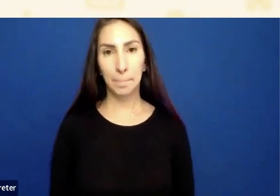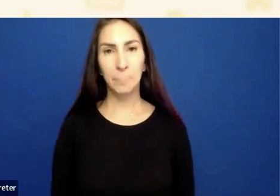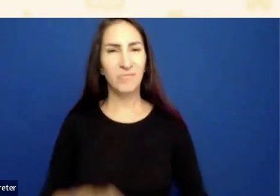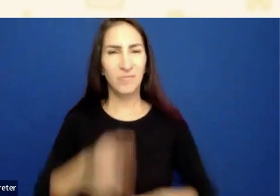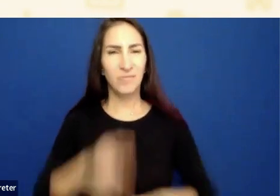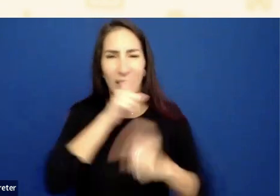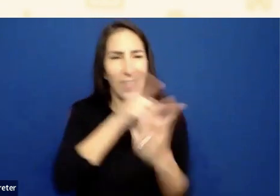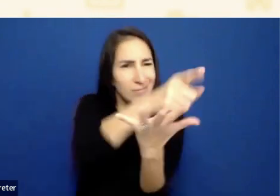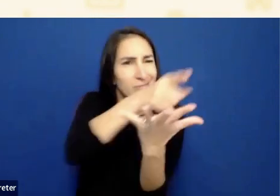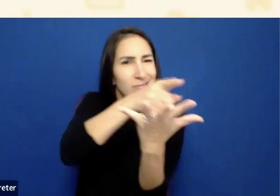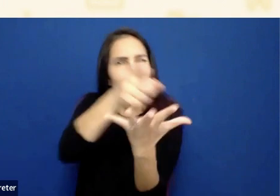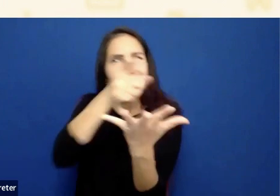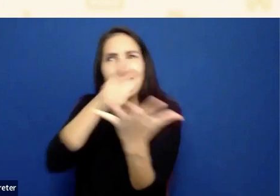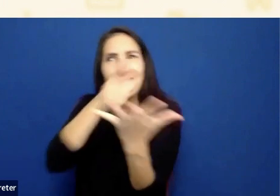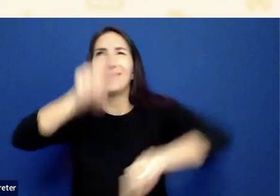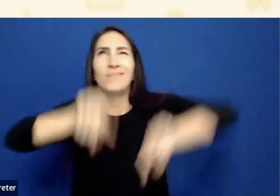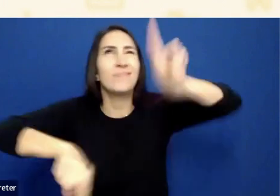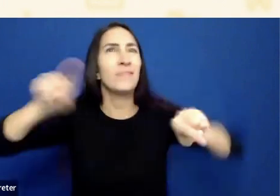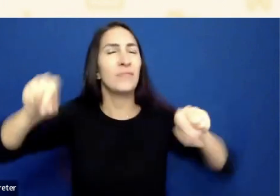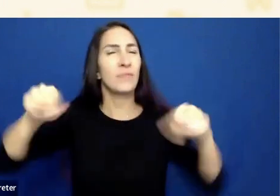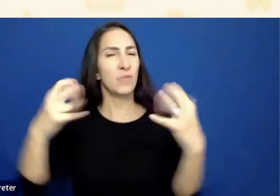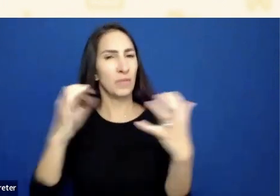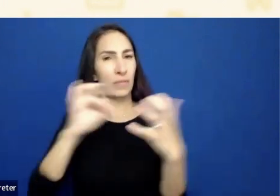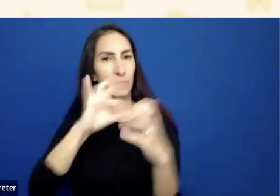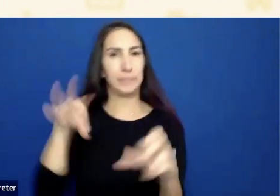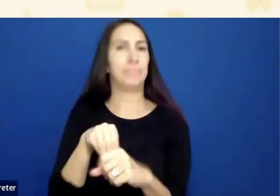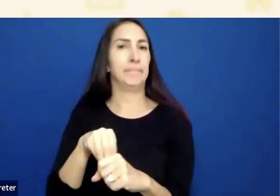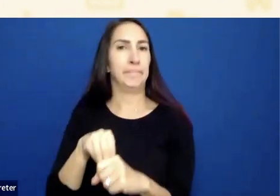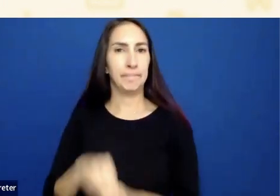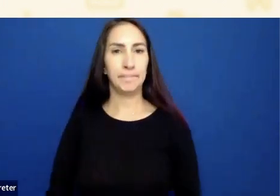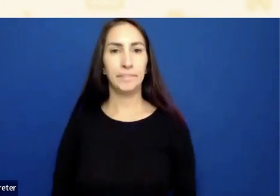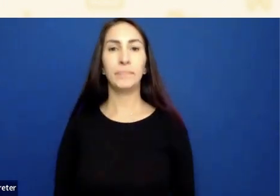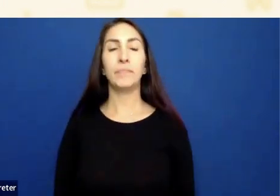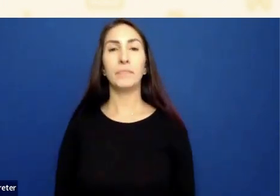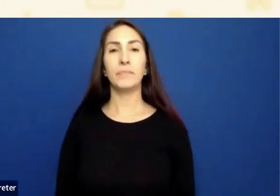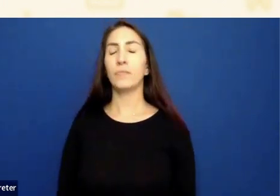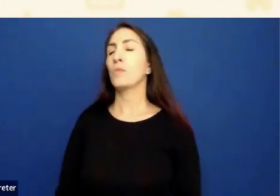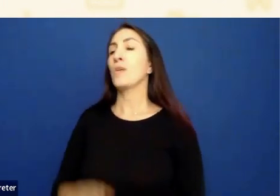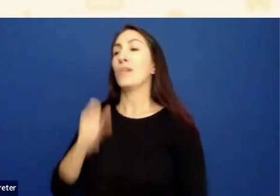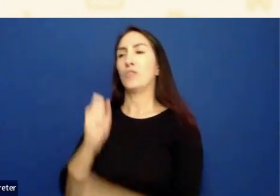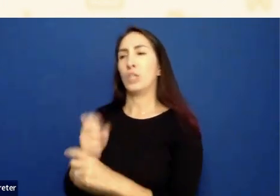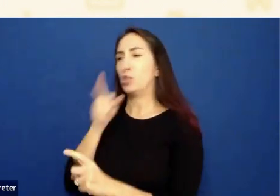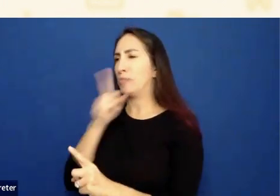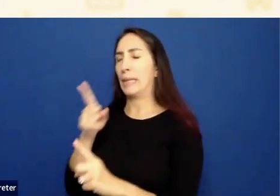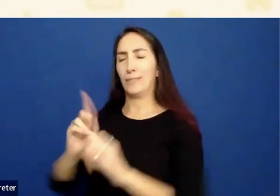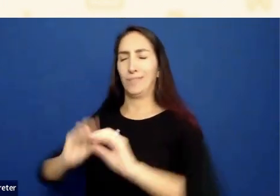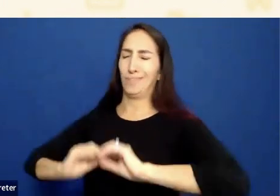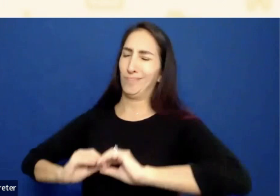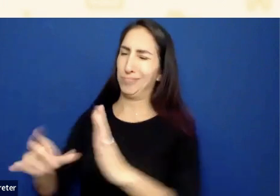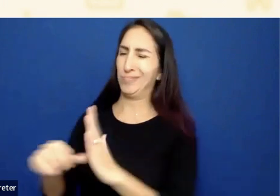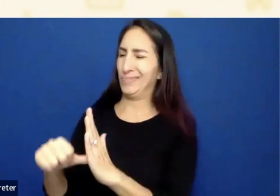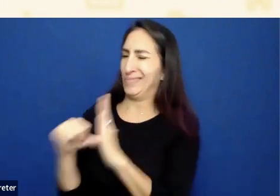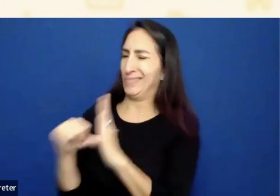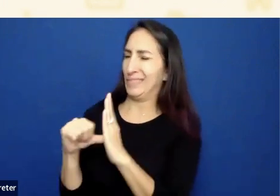Yes, You really nailed one of the places where accessibility in WordPress really need to be coming together